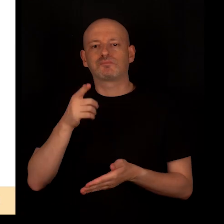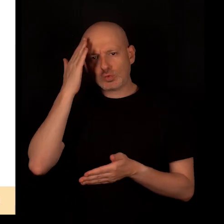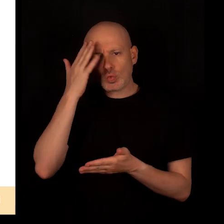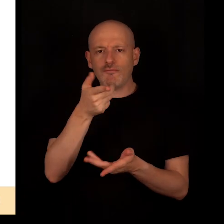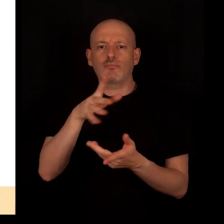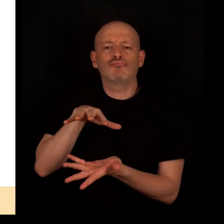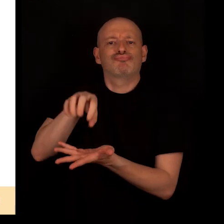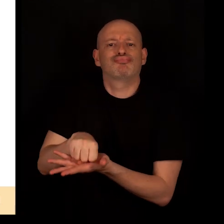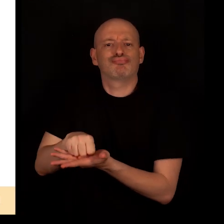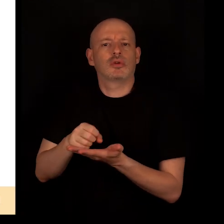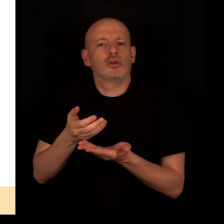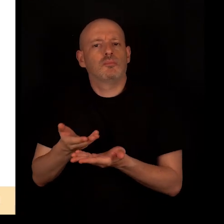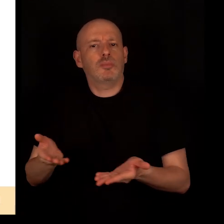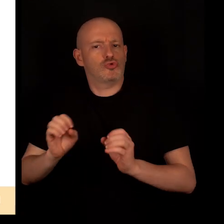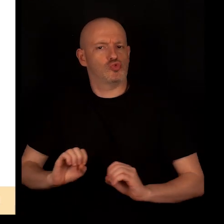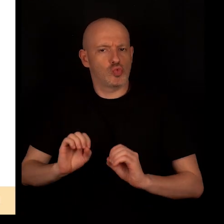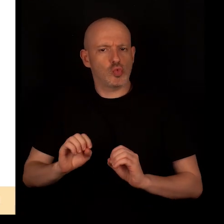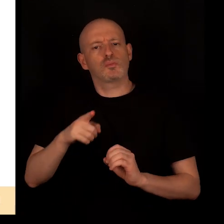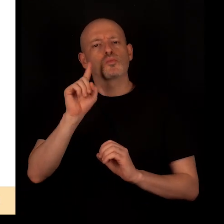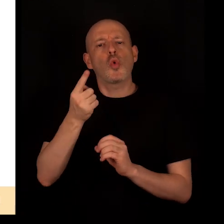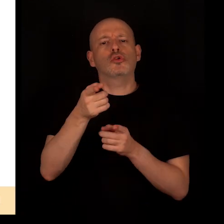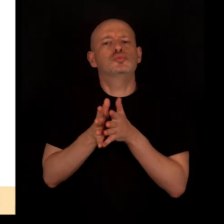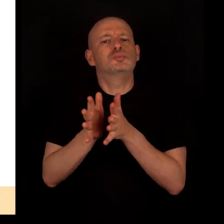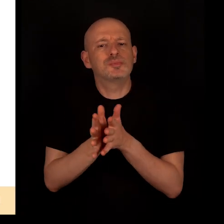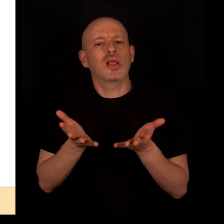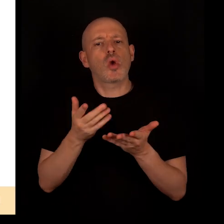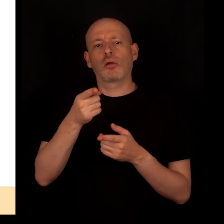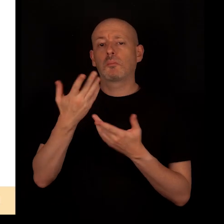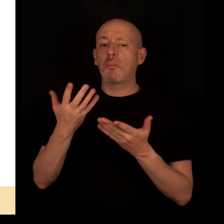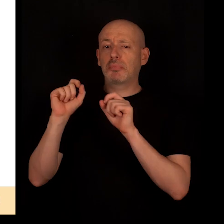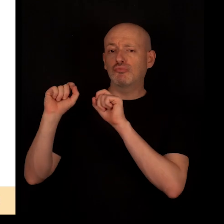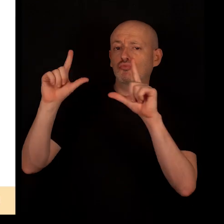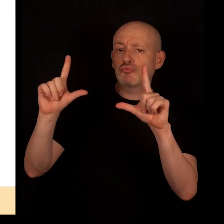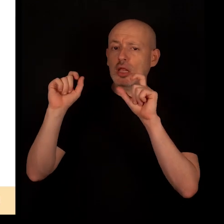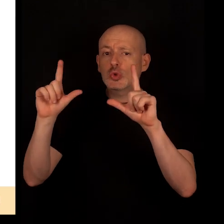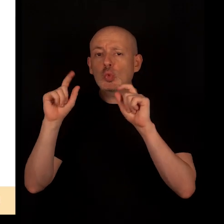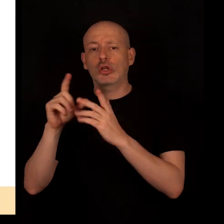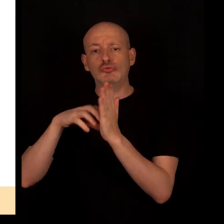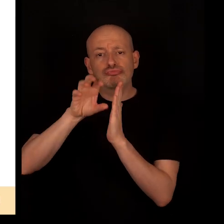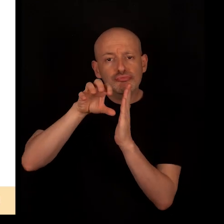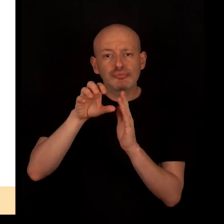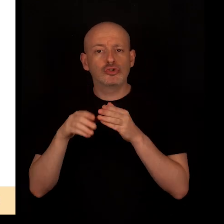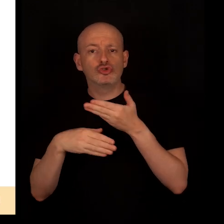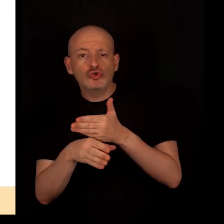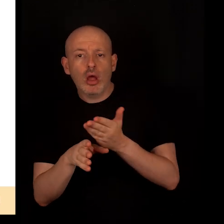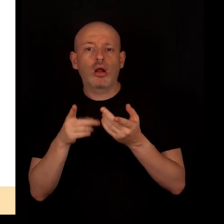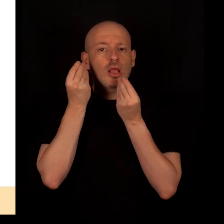We know that of course you haven't booked things, but just explaining here that maybe you shared some pictures,